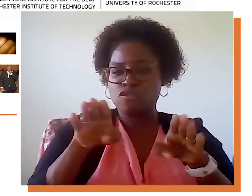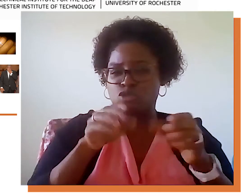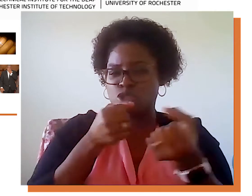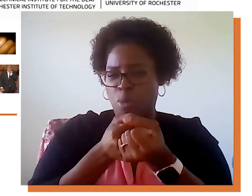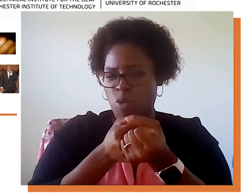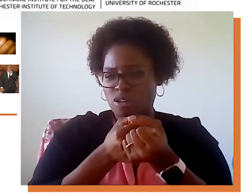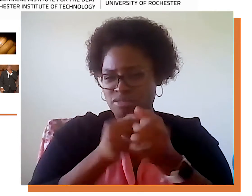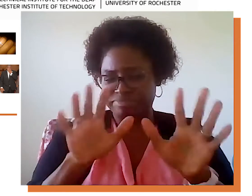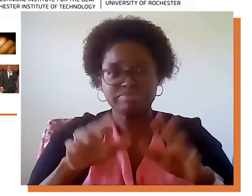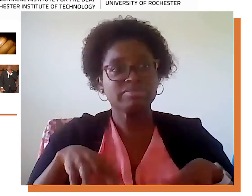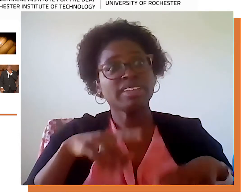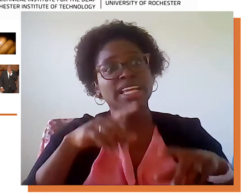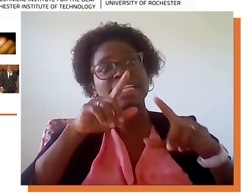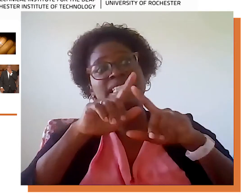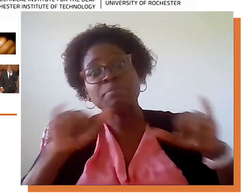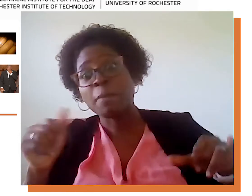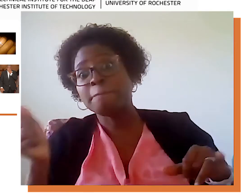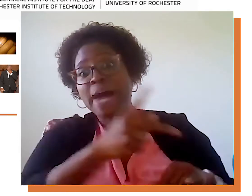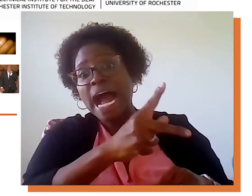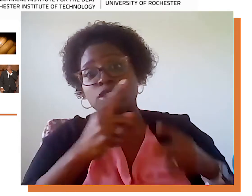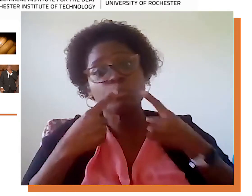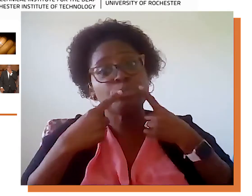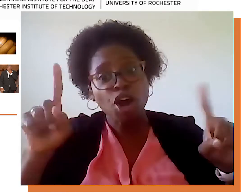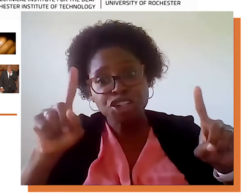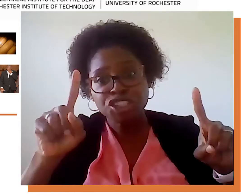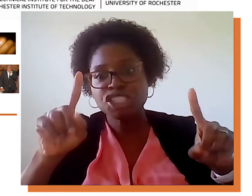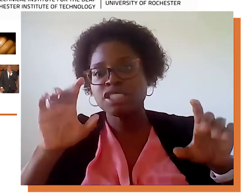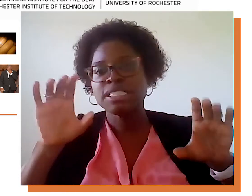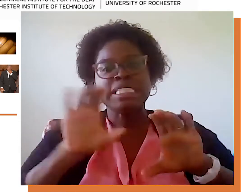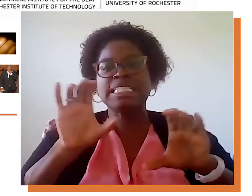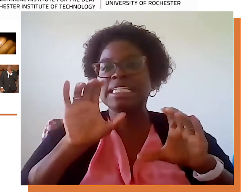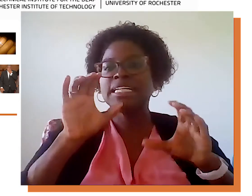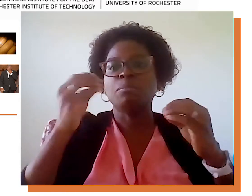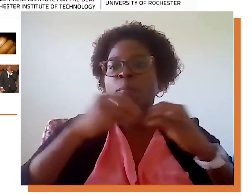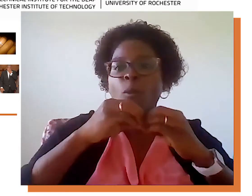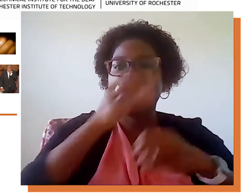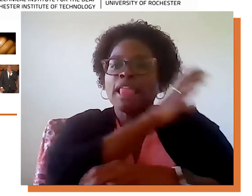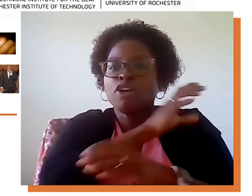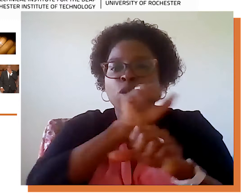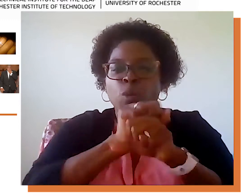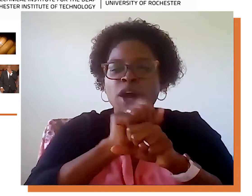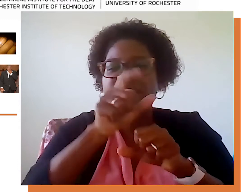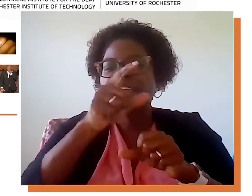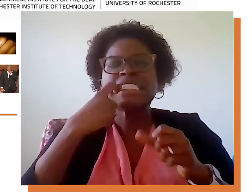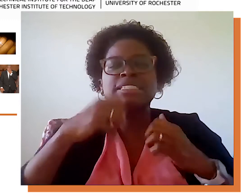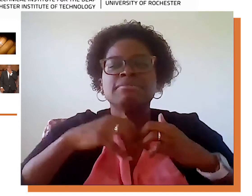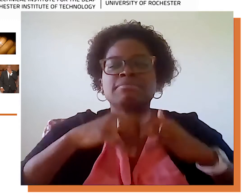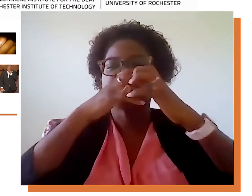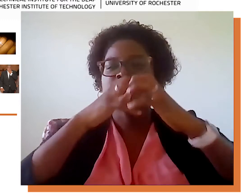children who had behavioral issues and challenges. It was more clinical work.